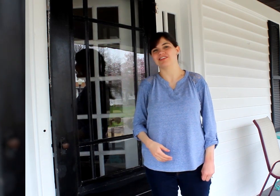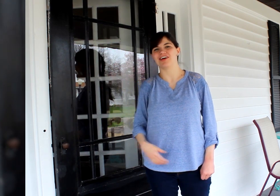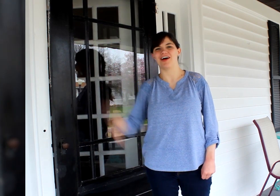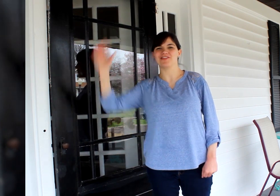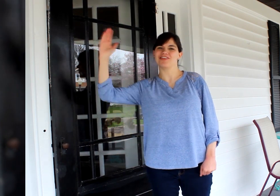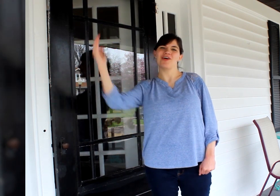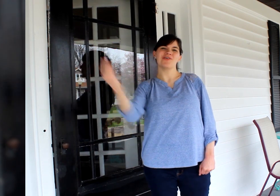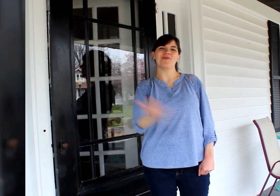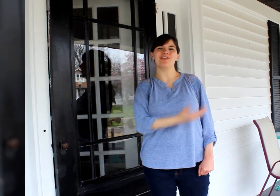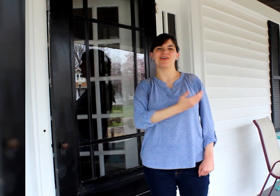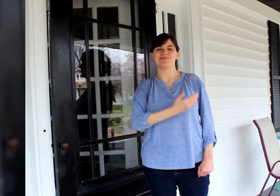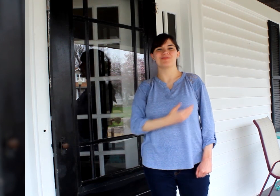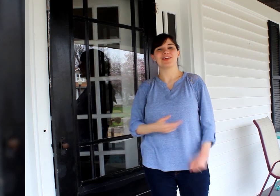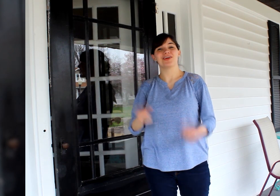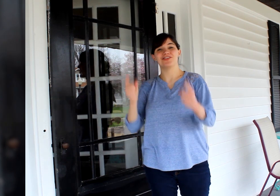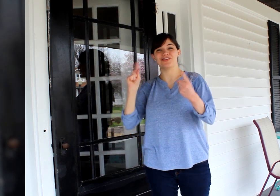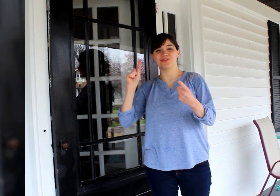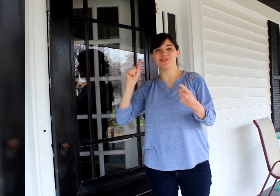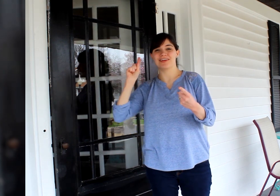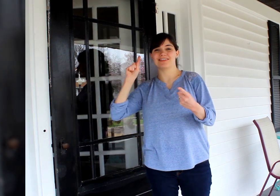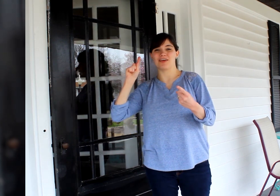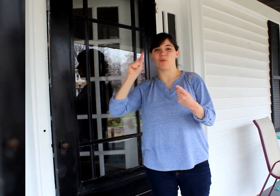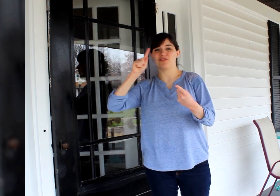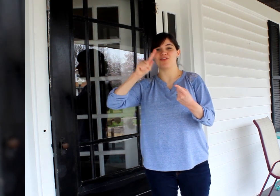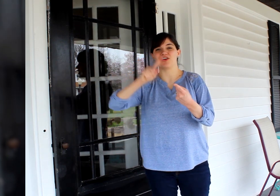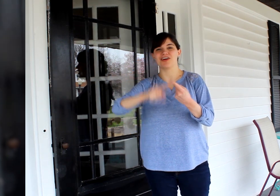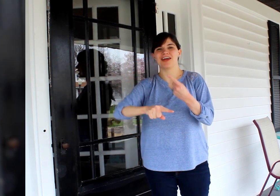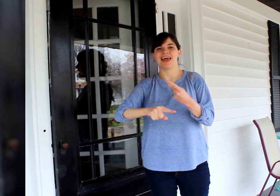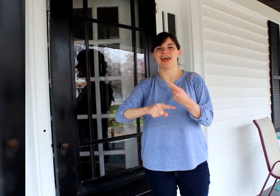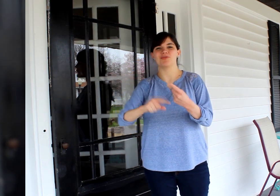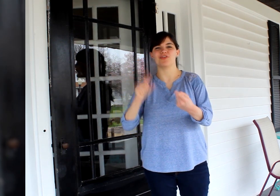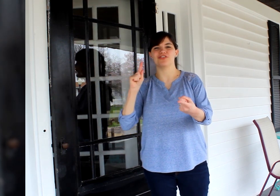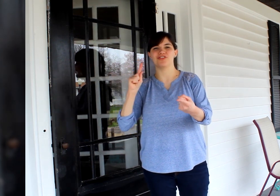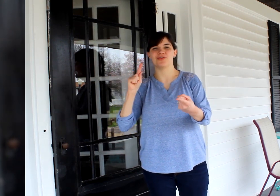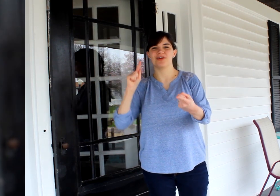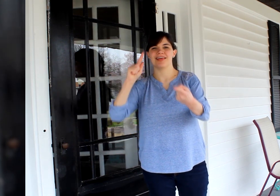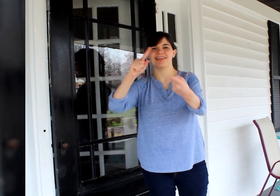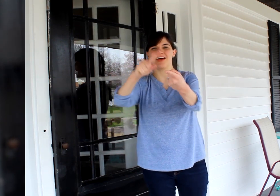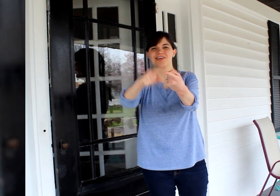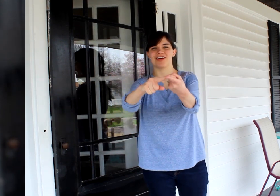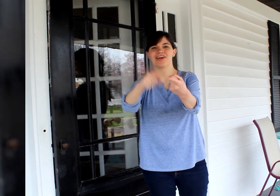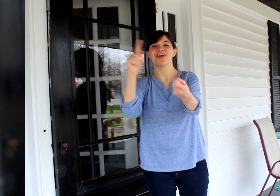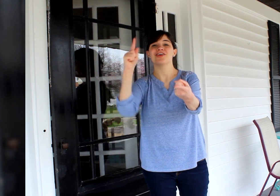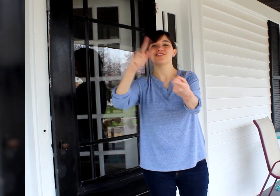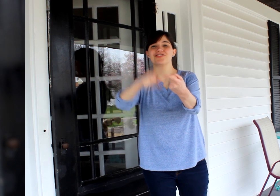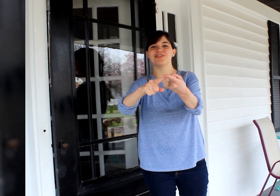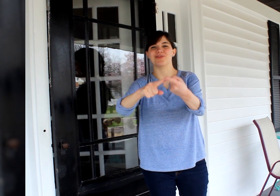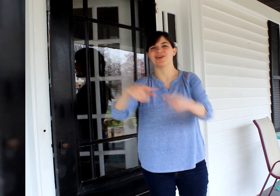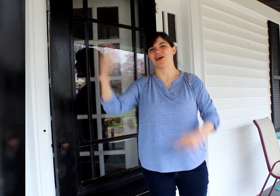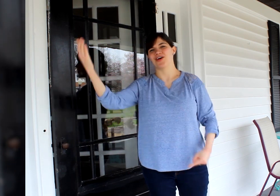your house: welcome. To. Take one finger and move it to the other: to.